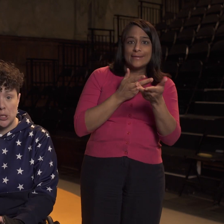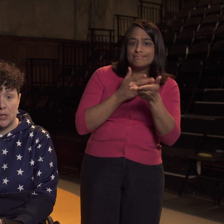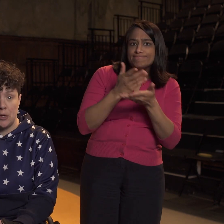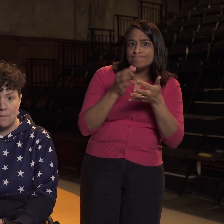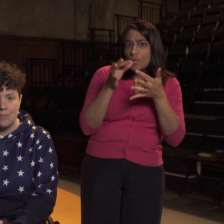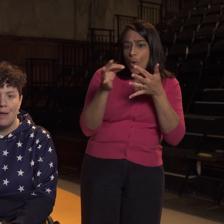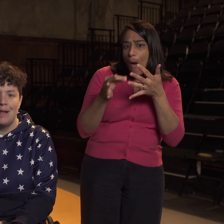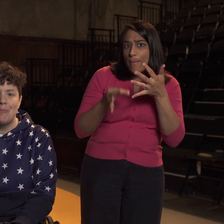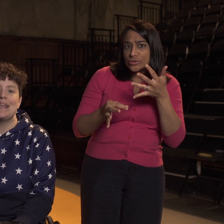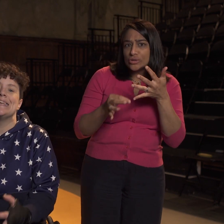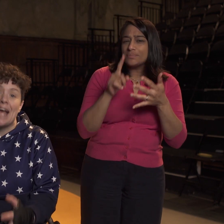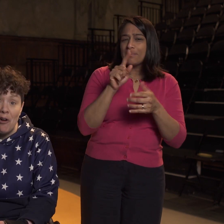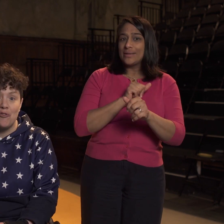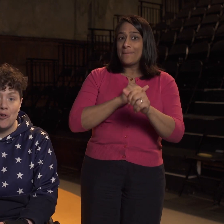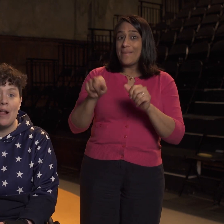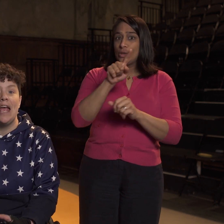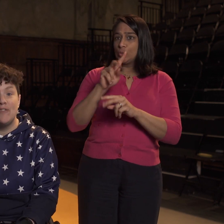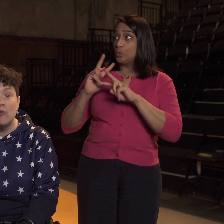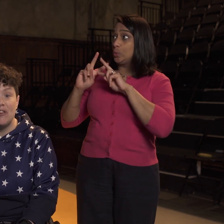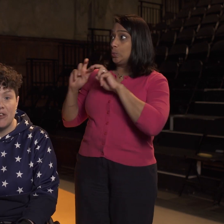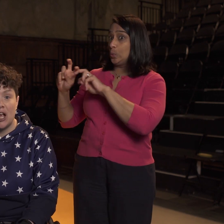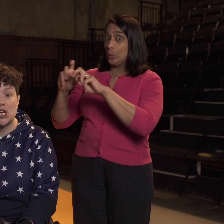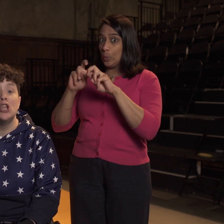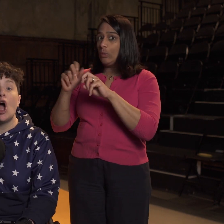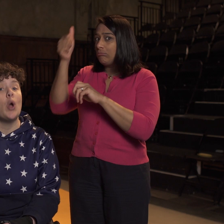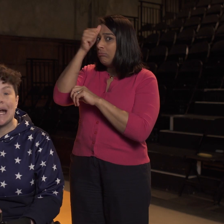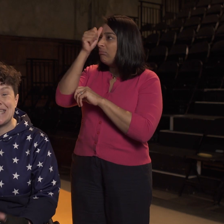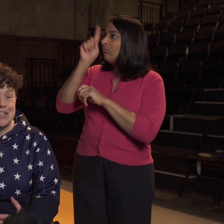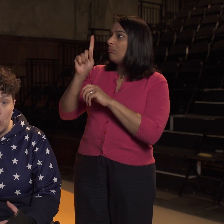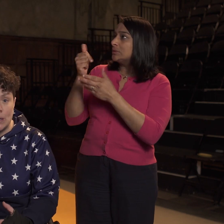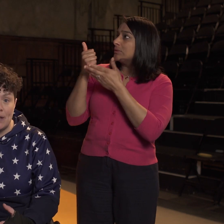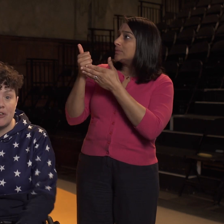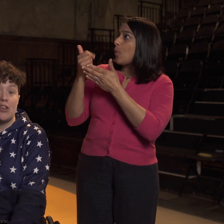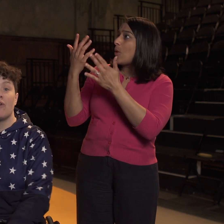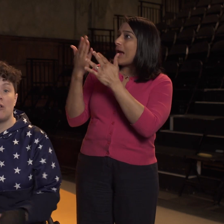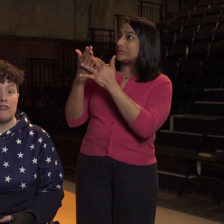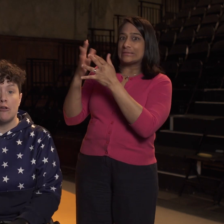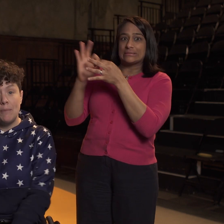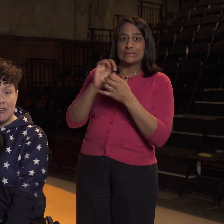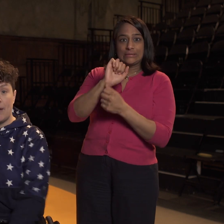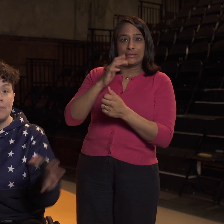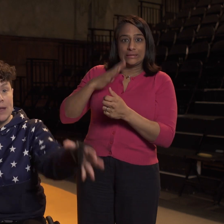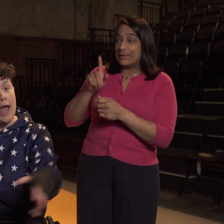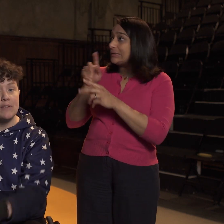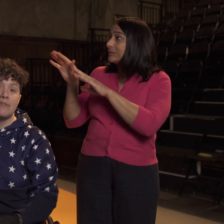can discuss the options with you, but it is helpful if you research and know your access support needs in advance.